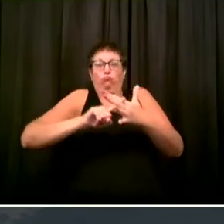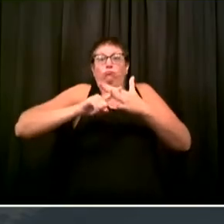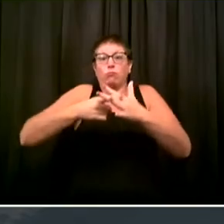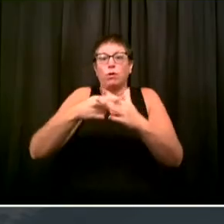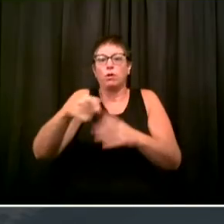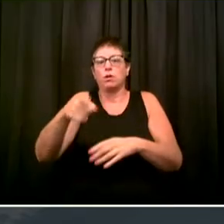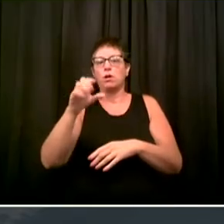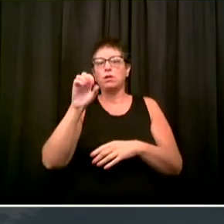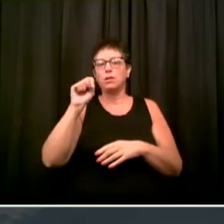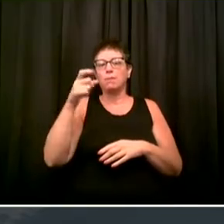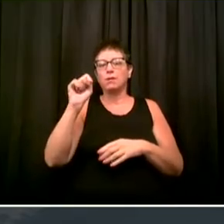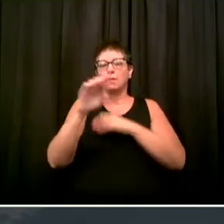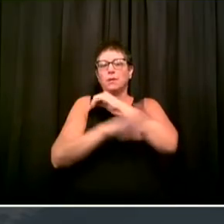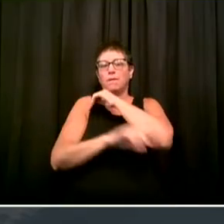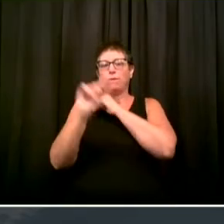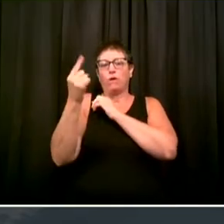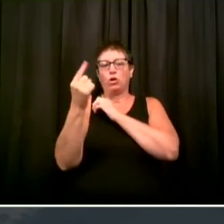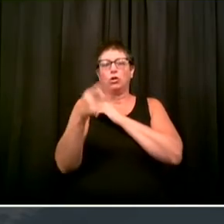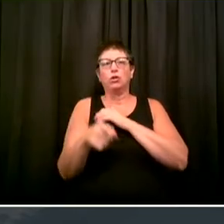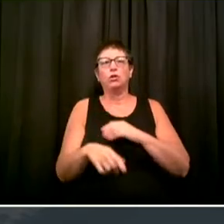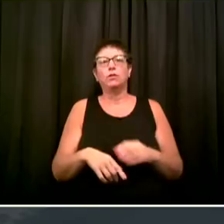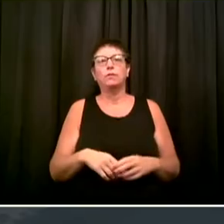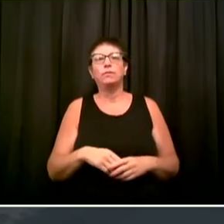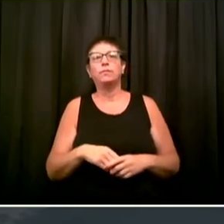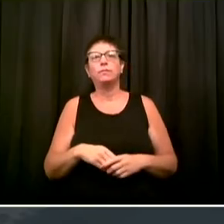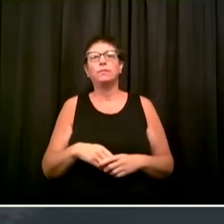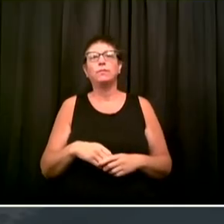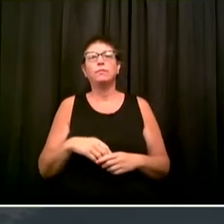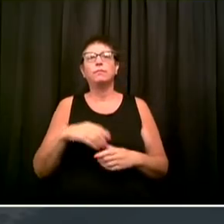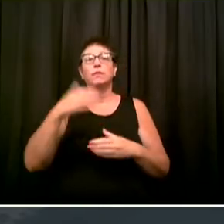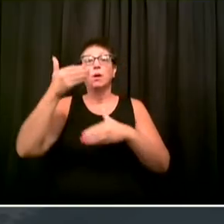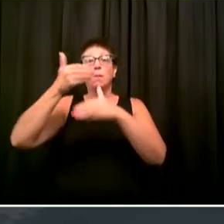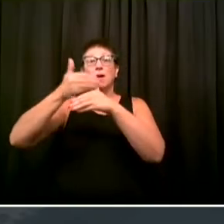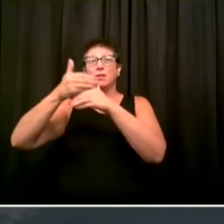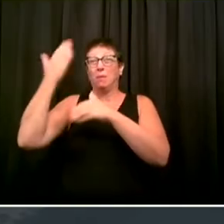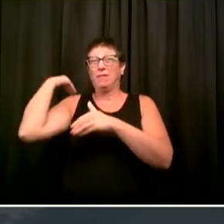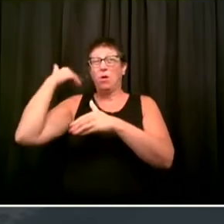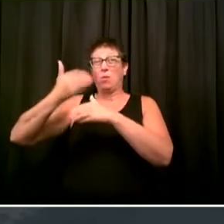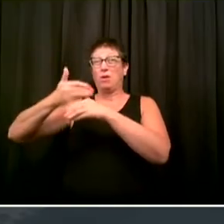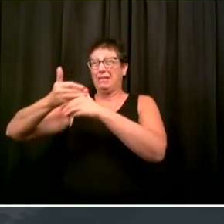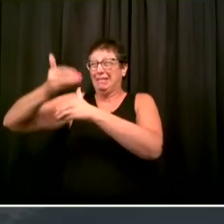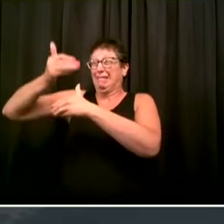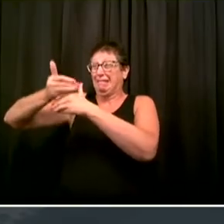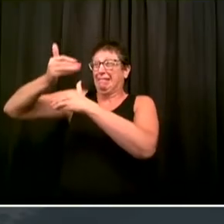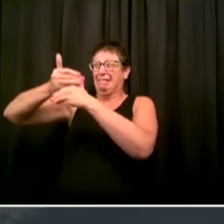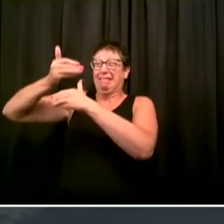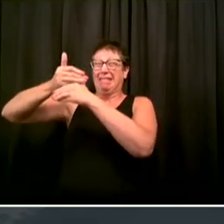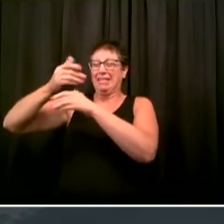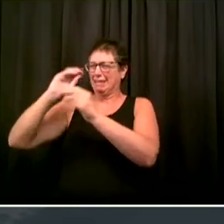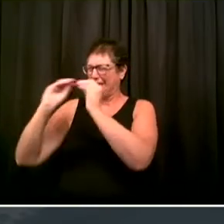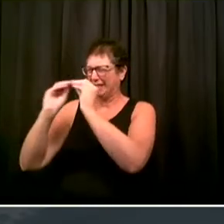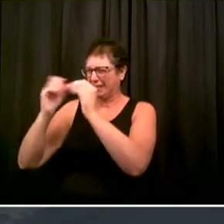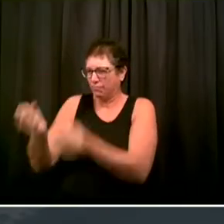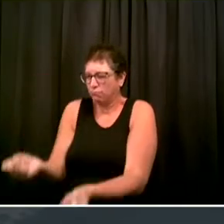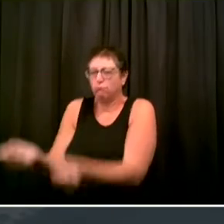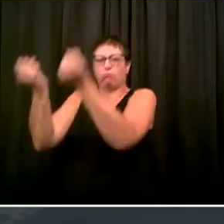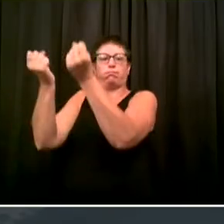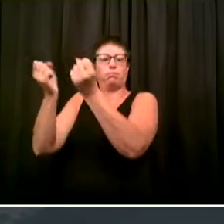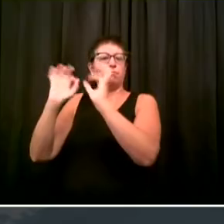EVEN IF THEY WEREN'T OPEN IN THE PAST. THERE IS NOTHING BETTER THAN FRESH AIR.